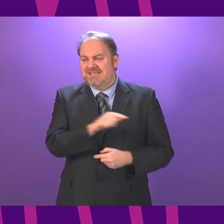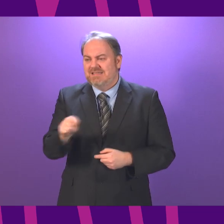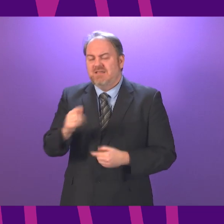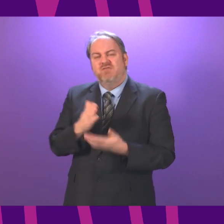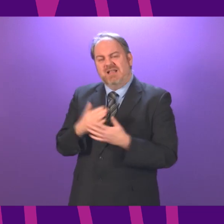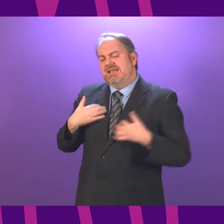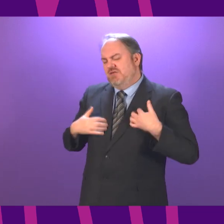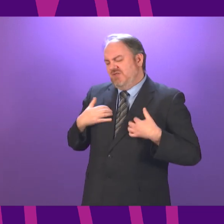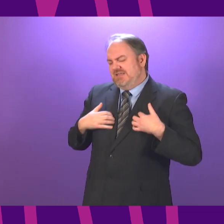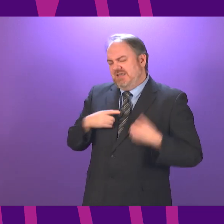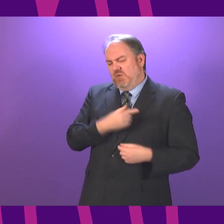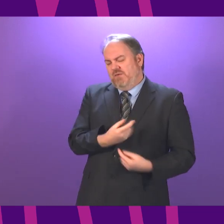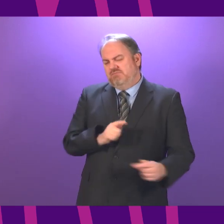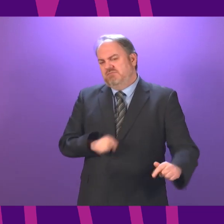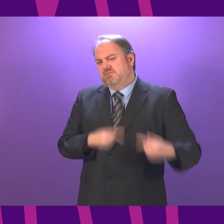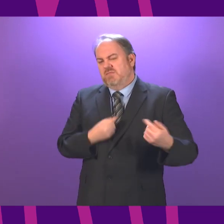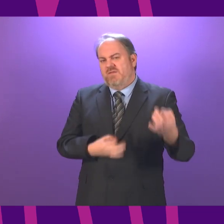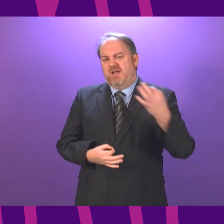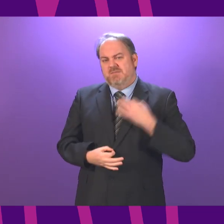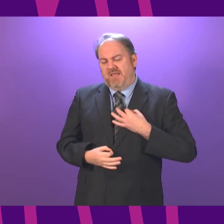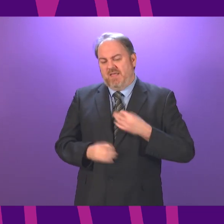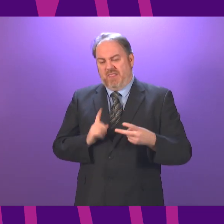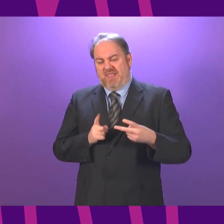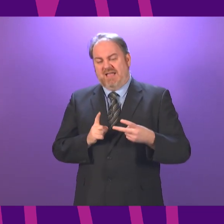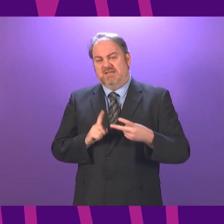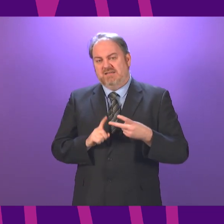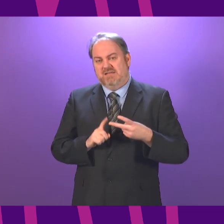I spoke about that, certainly this year, was last week in one of my daily updates, when I